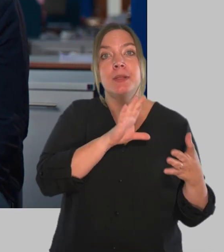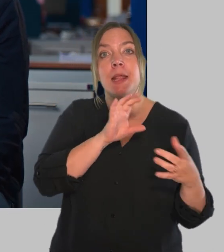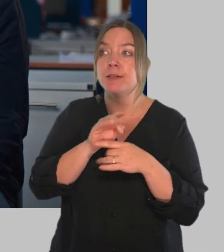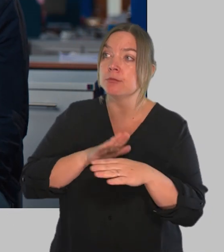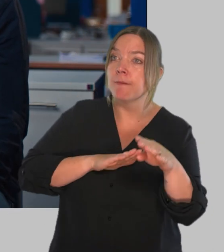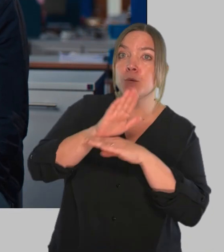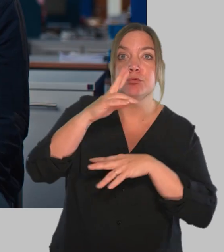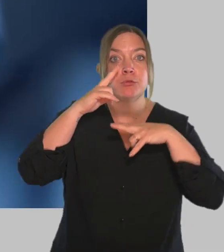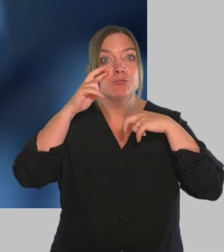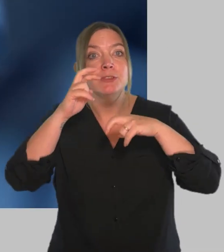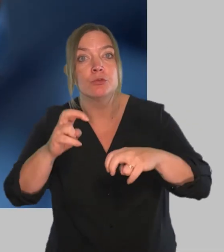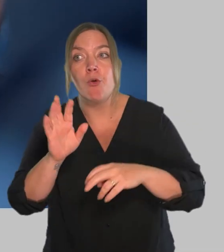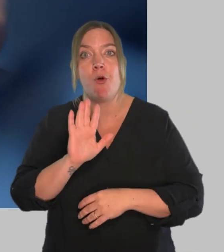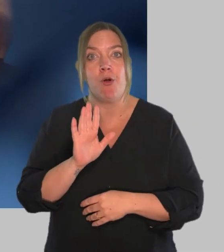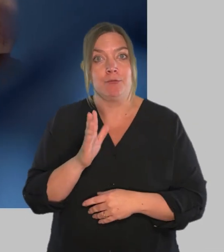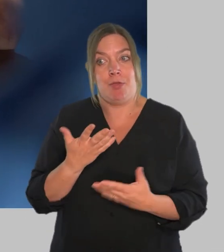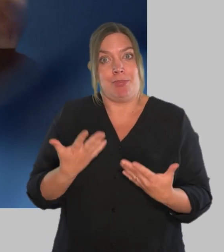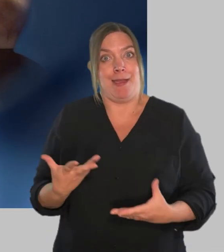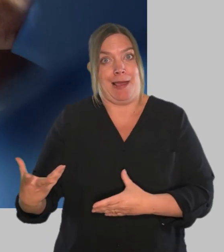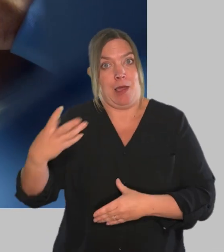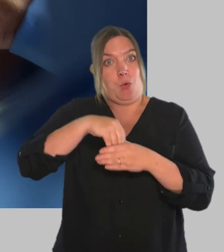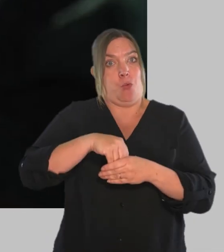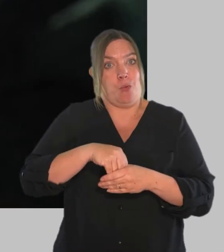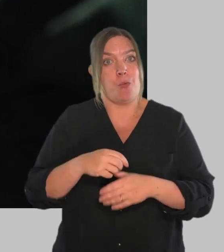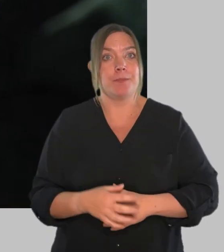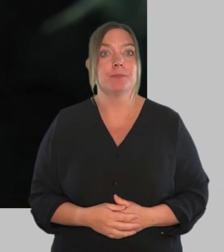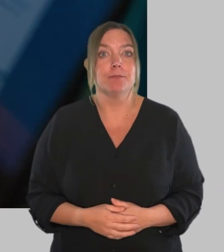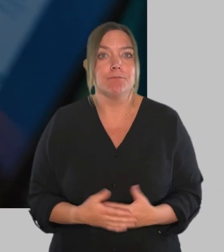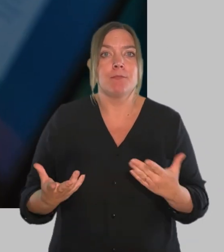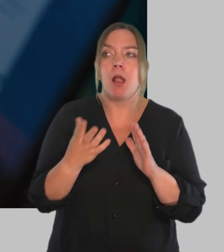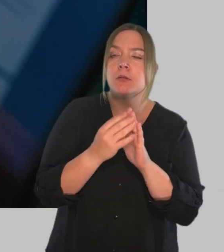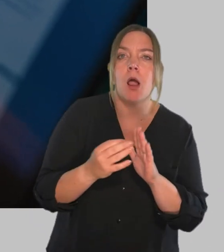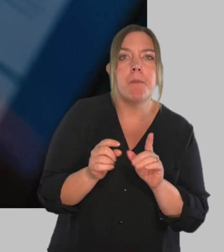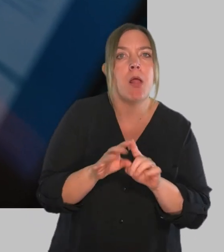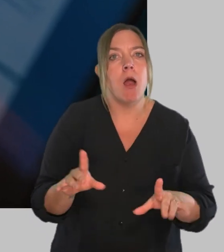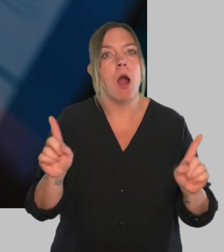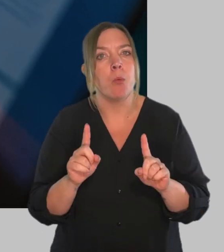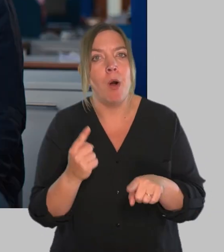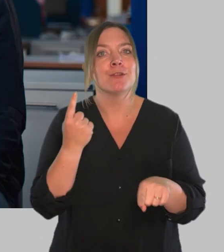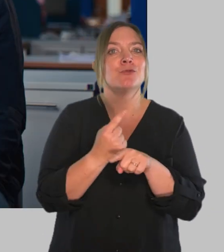This is here now in the health service. Examples include things like chat bots, things like tools